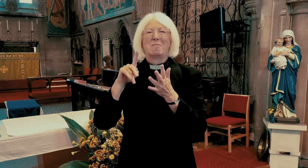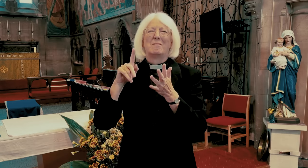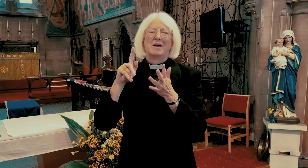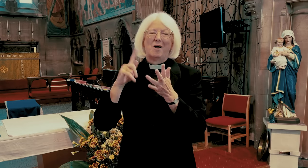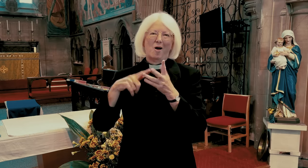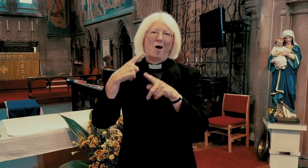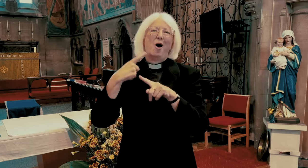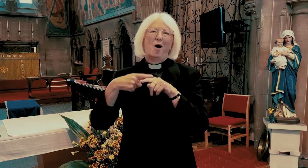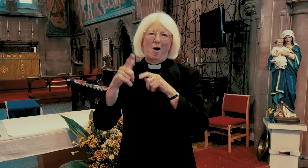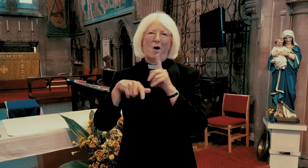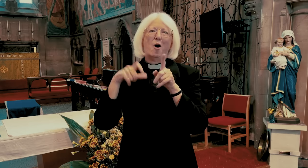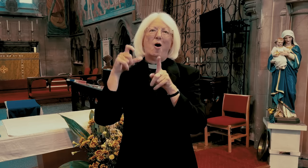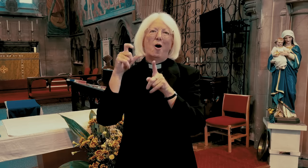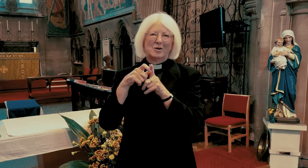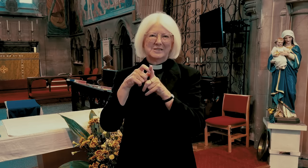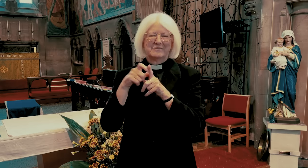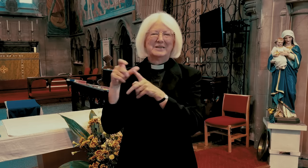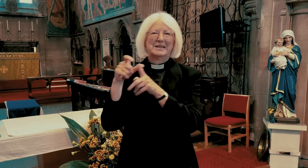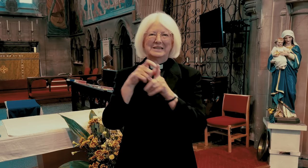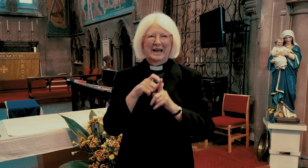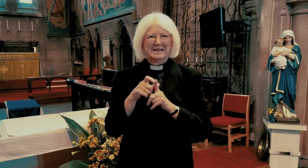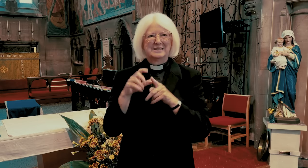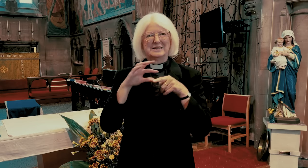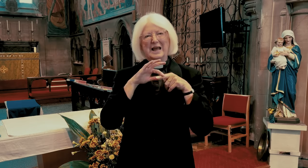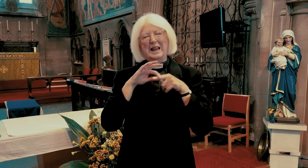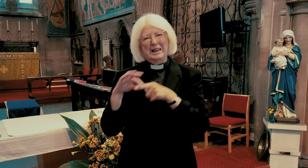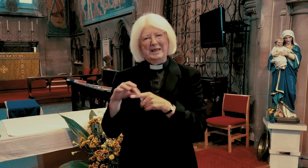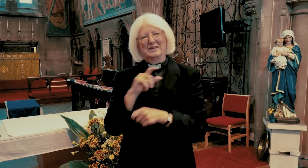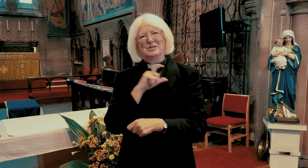the lead Chaplain with deaf people for the Diocese of Oxford.